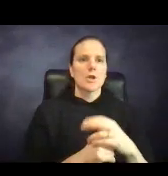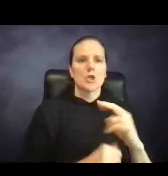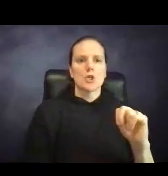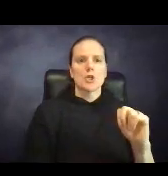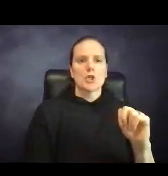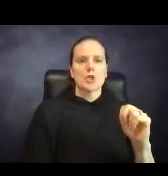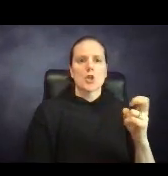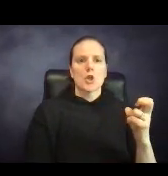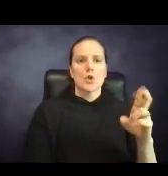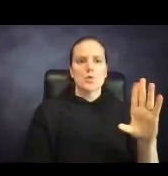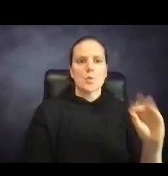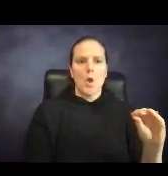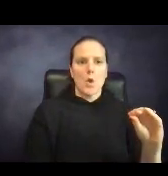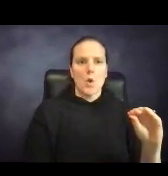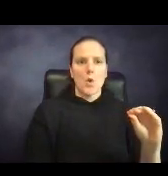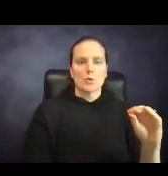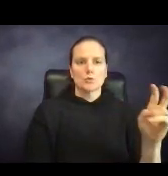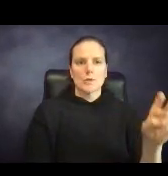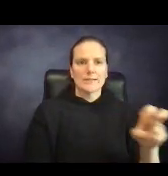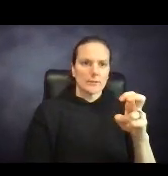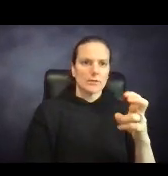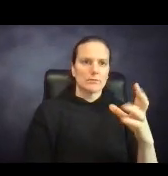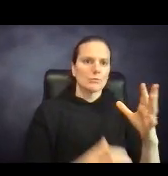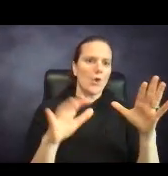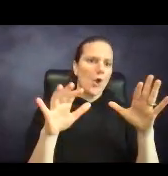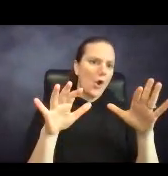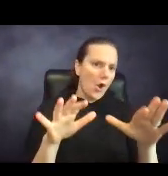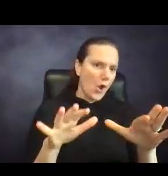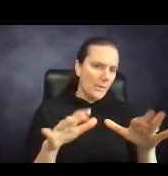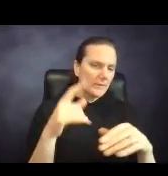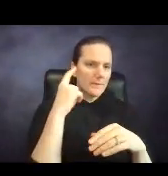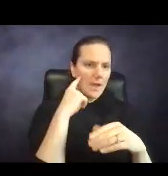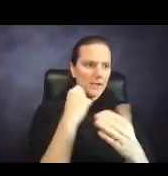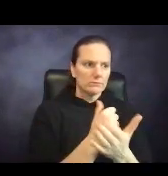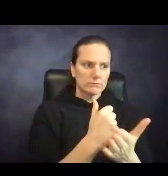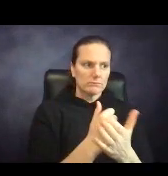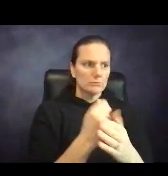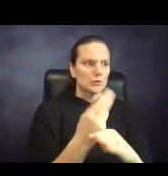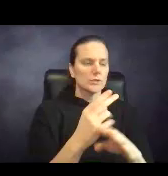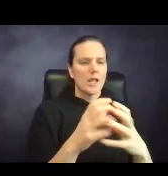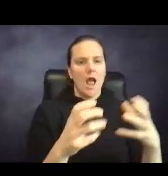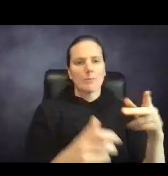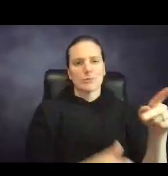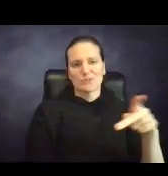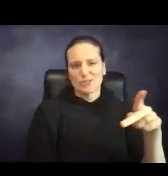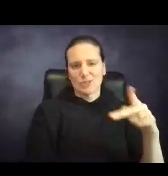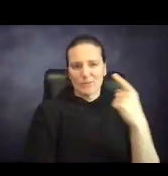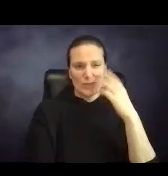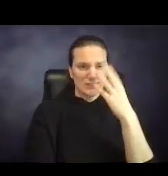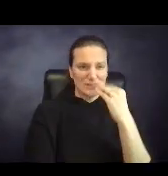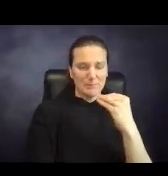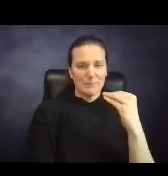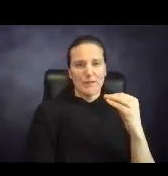It, it calms you, it quiets the mind. So we use a lot of progesterone for sleep disturbance associated with perimenopause and menopause.